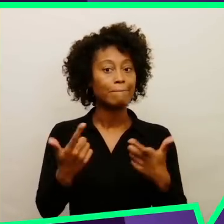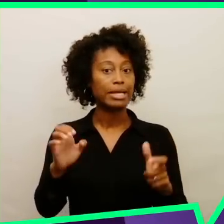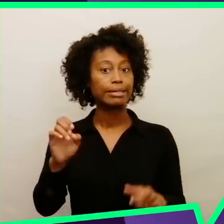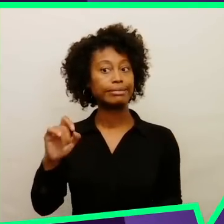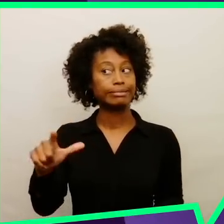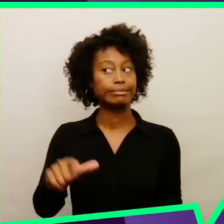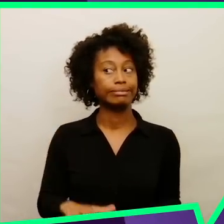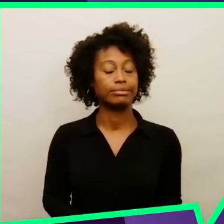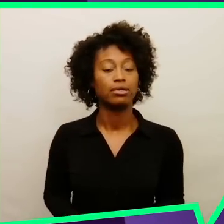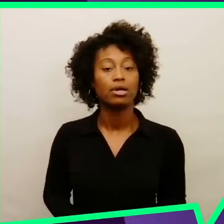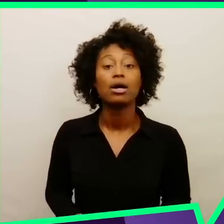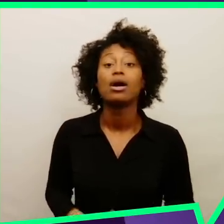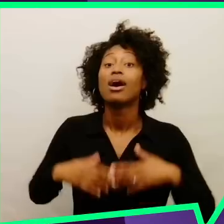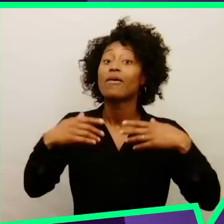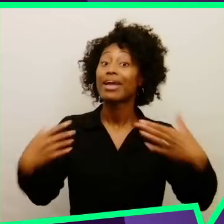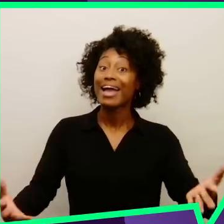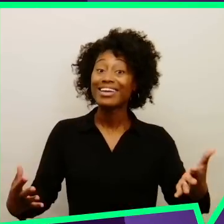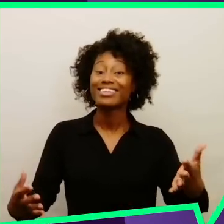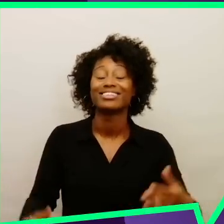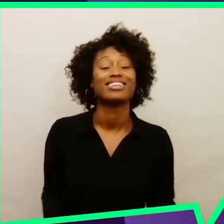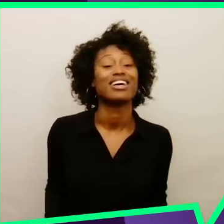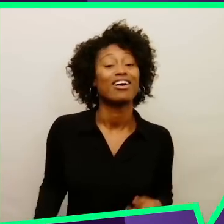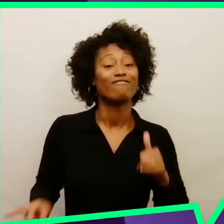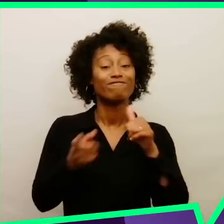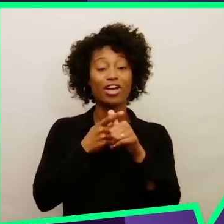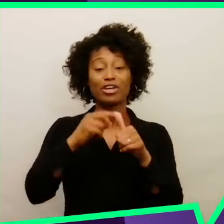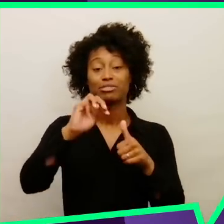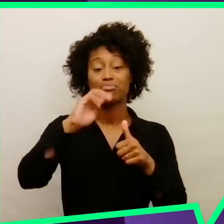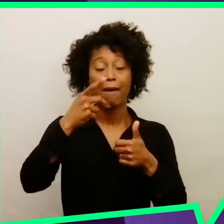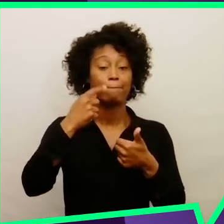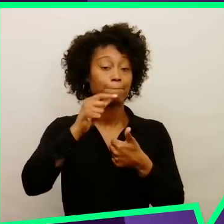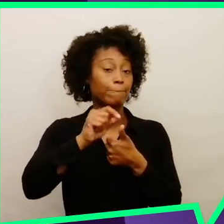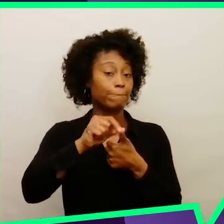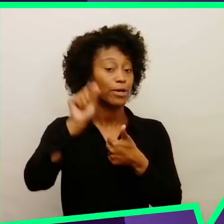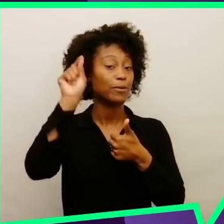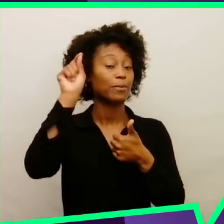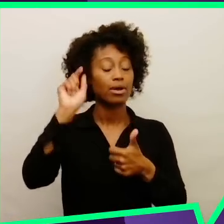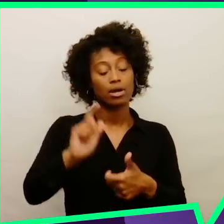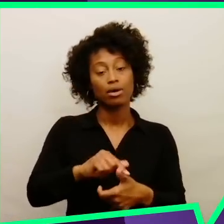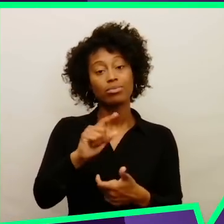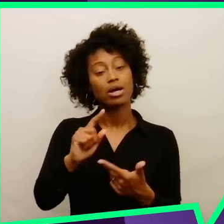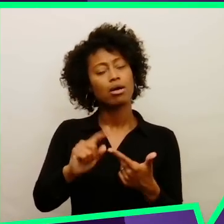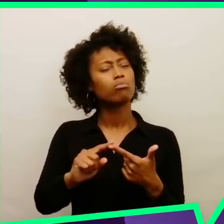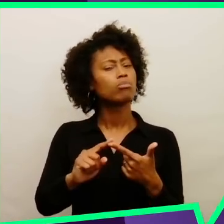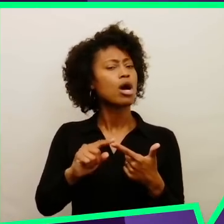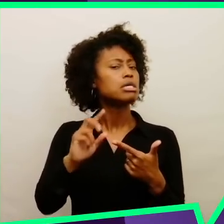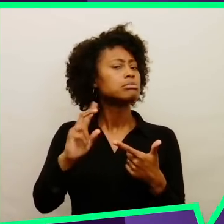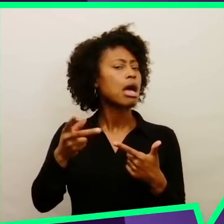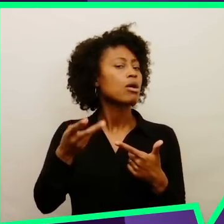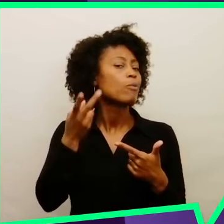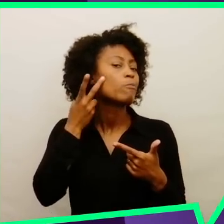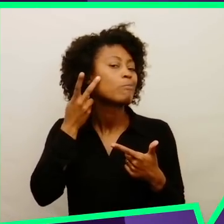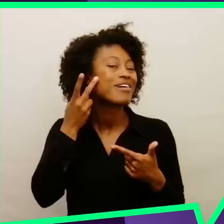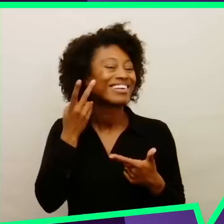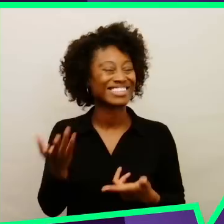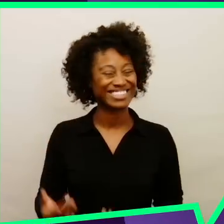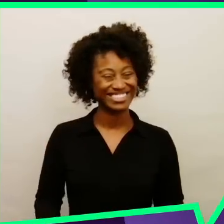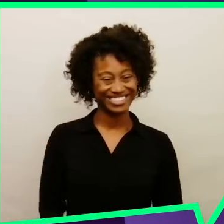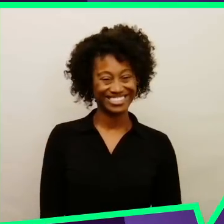That's a big deal. OK, we've seen map number one, done and dusted. Team 3 came out on top. But who's going to come out on map number 2?